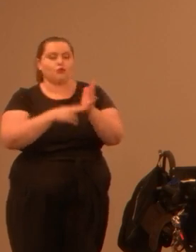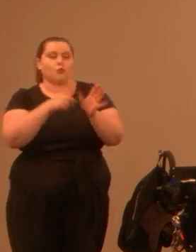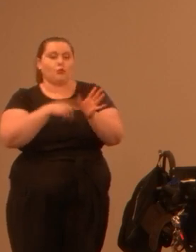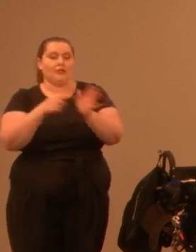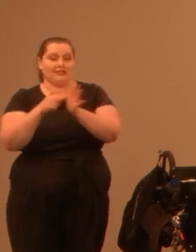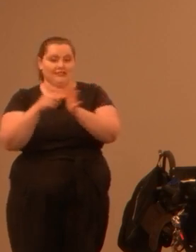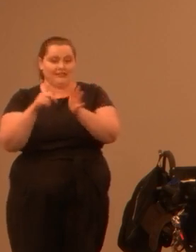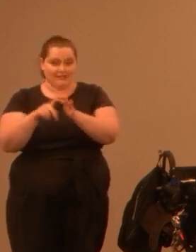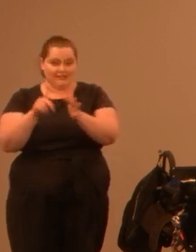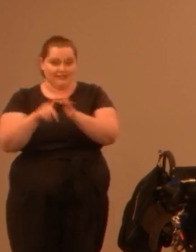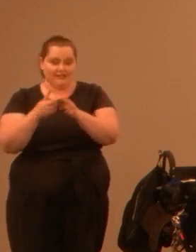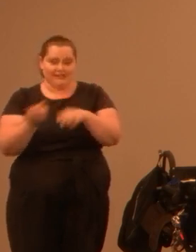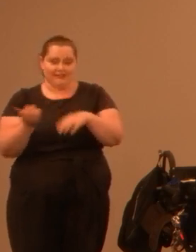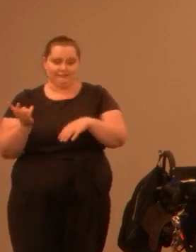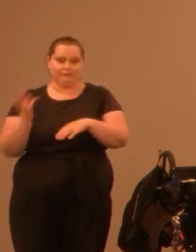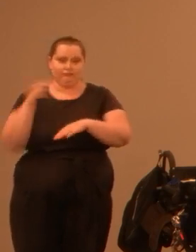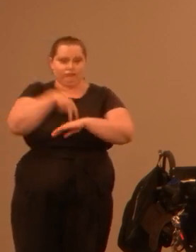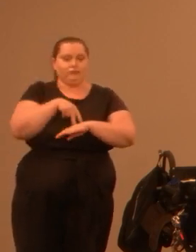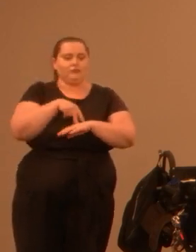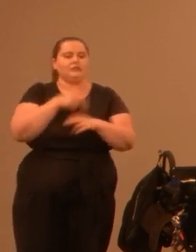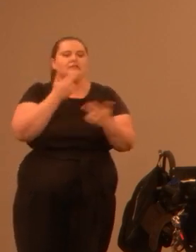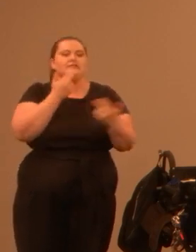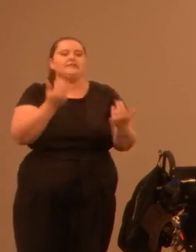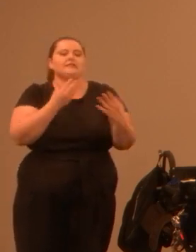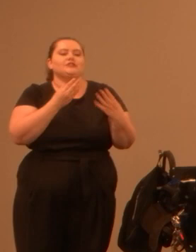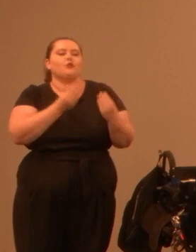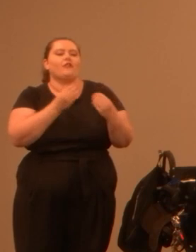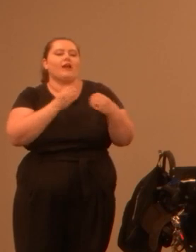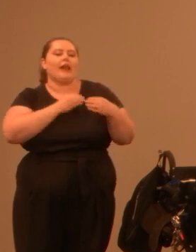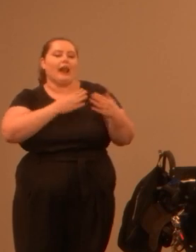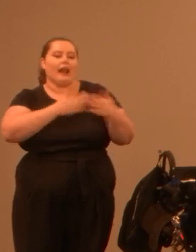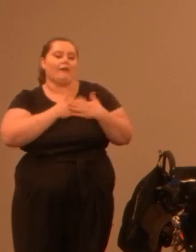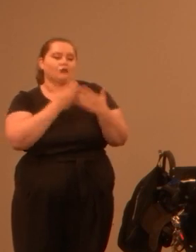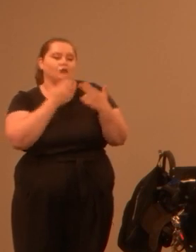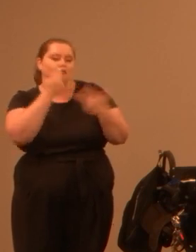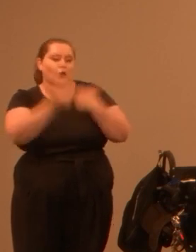and gentle love song stylings that will put a smile on your face,